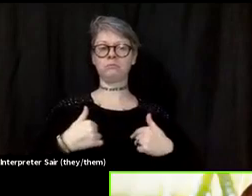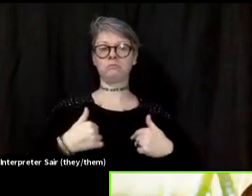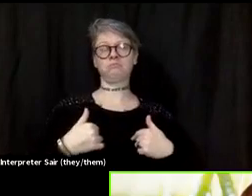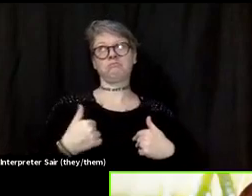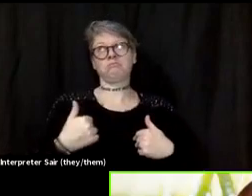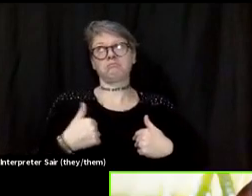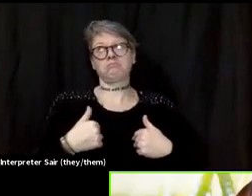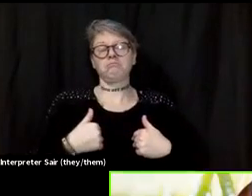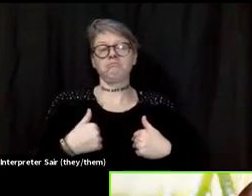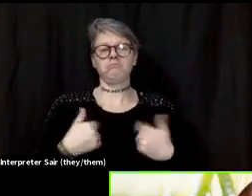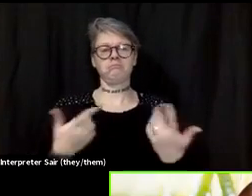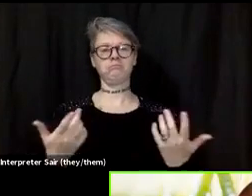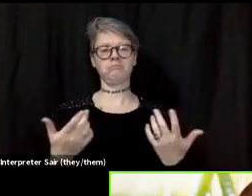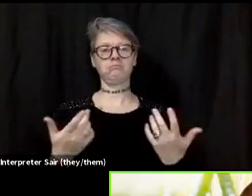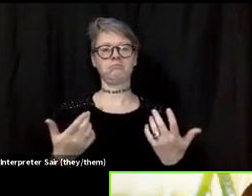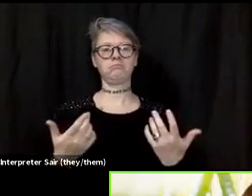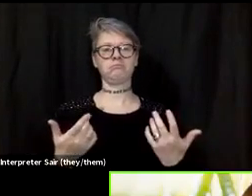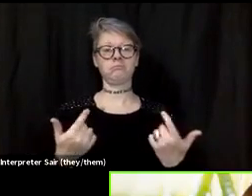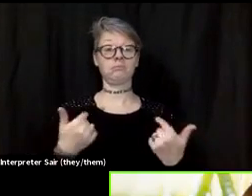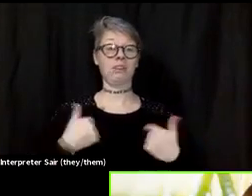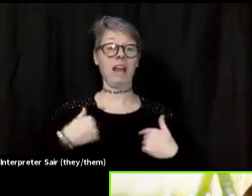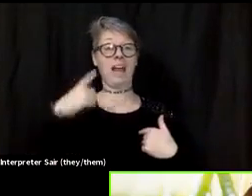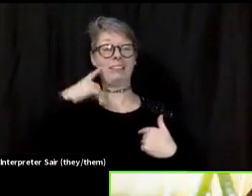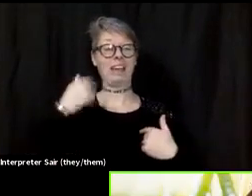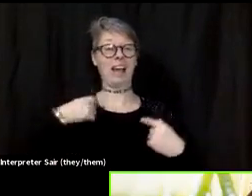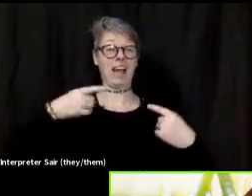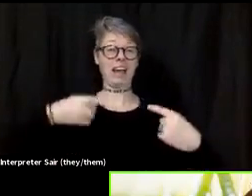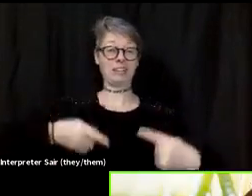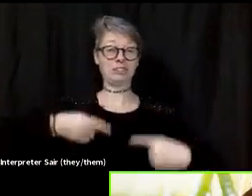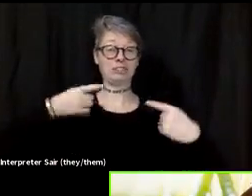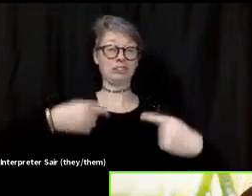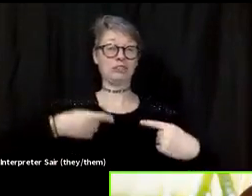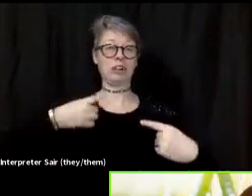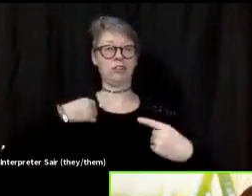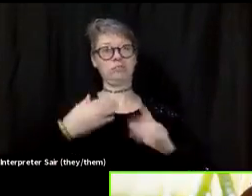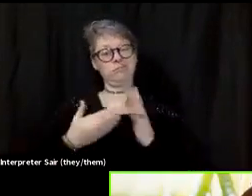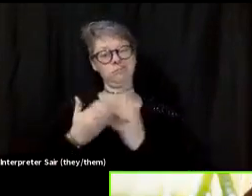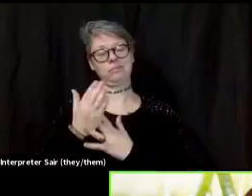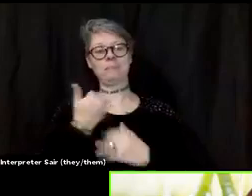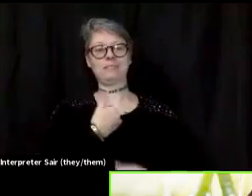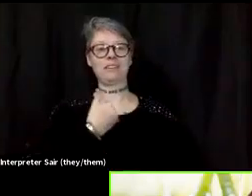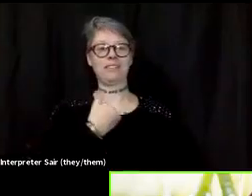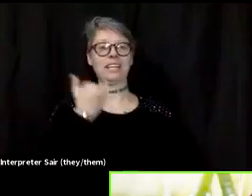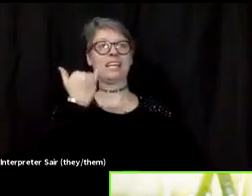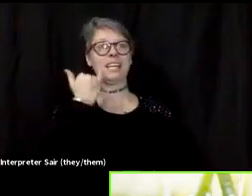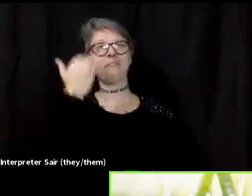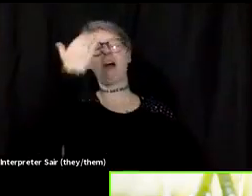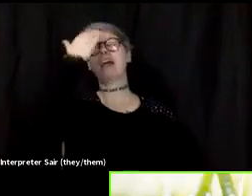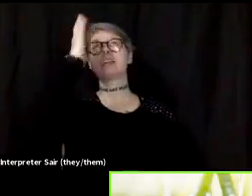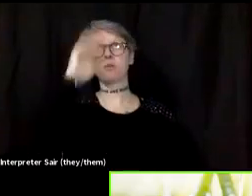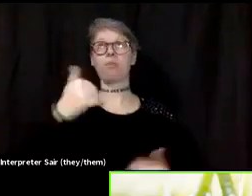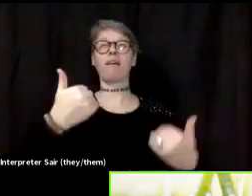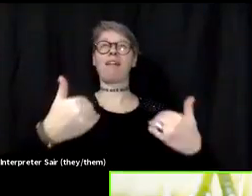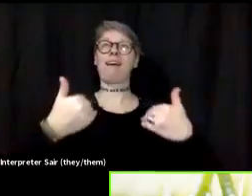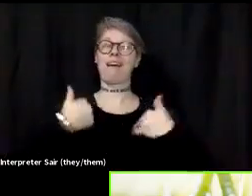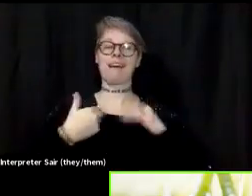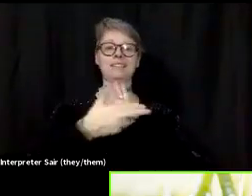And I've always been like And I've always been like it And I've always been like, I think, because I struggled, and I think, because I struggled, and I realized myself that.